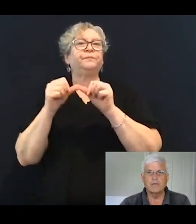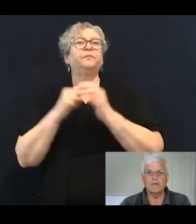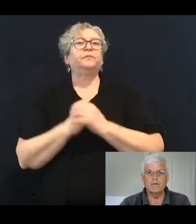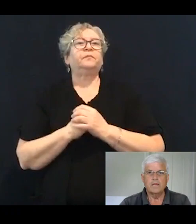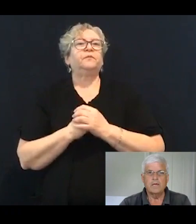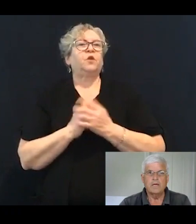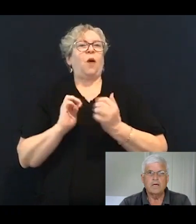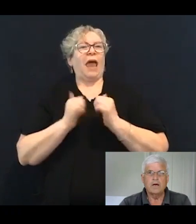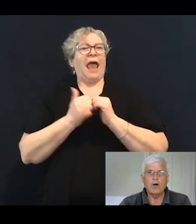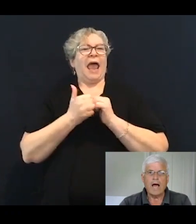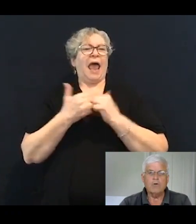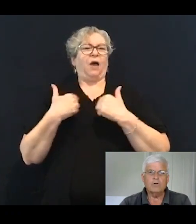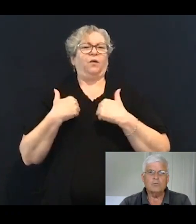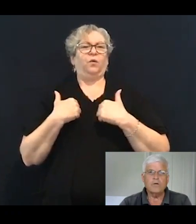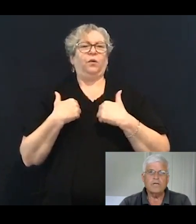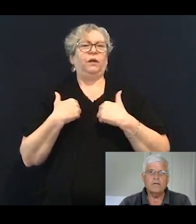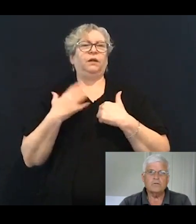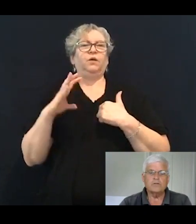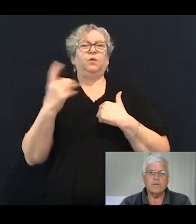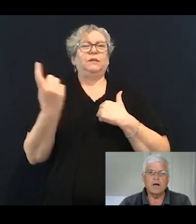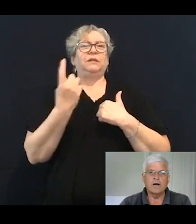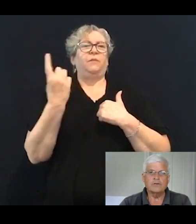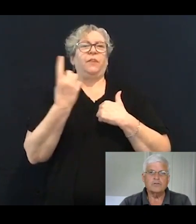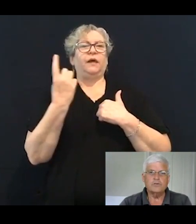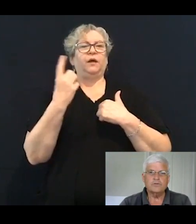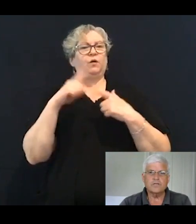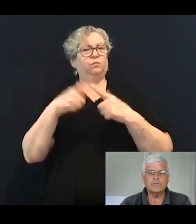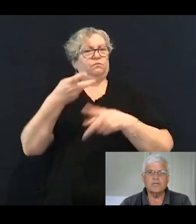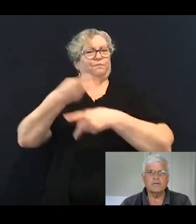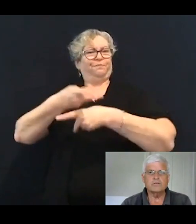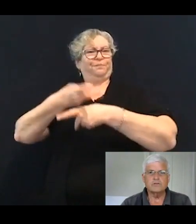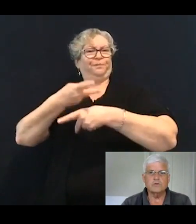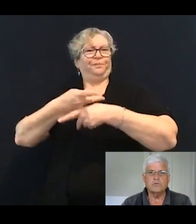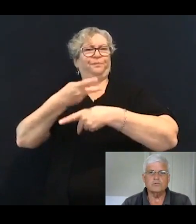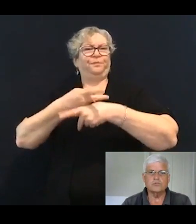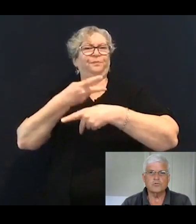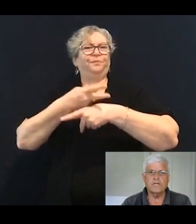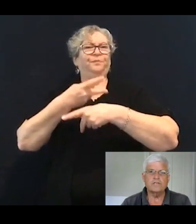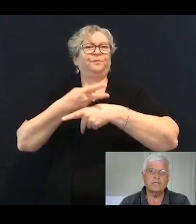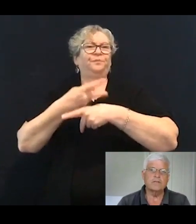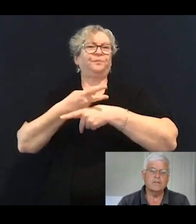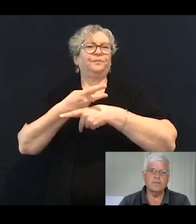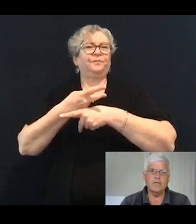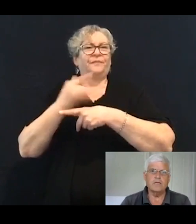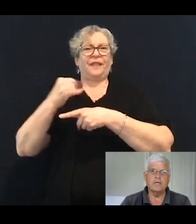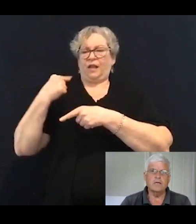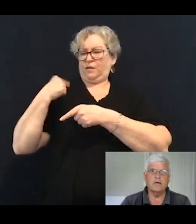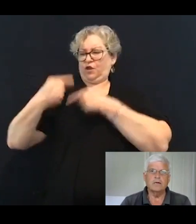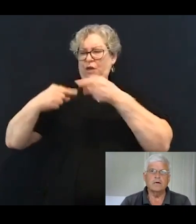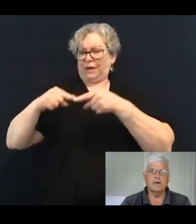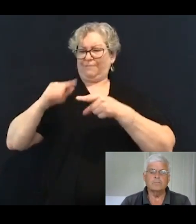How could we do something to treat the genetic defect that